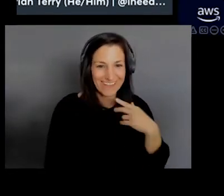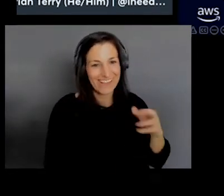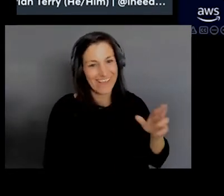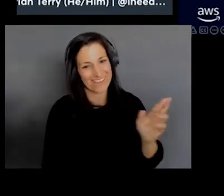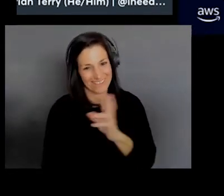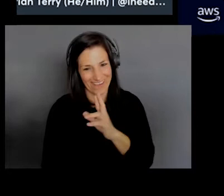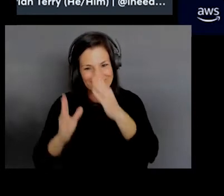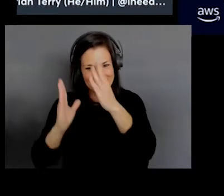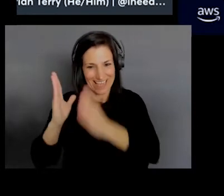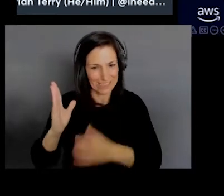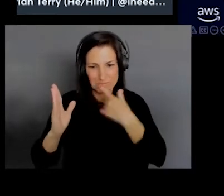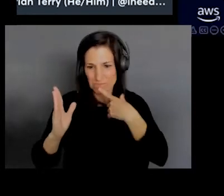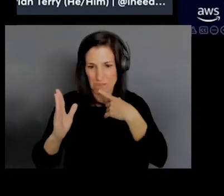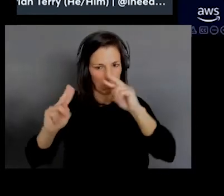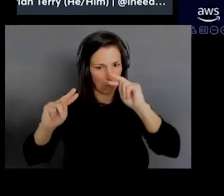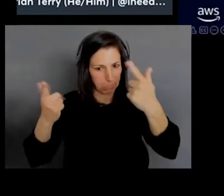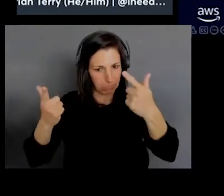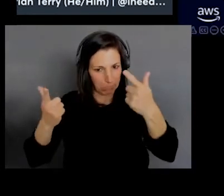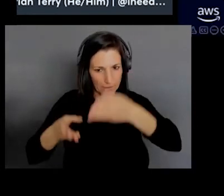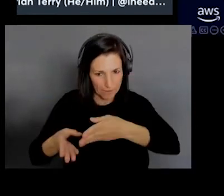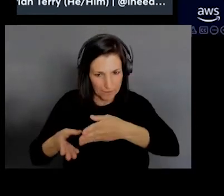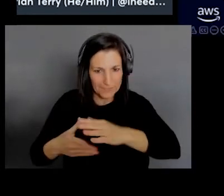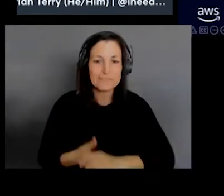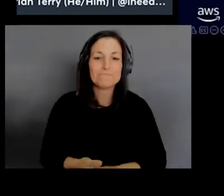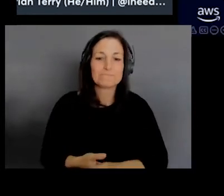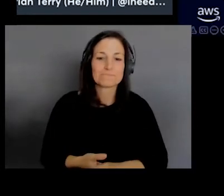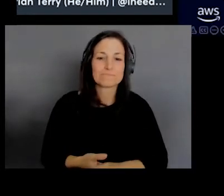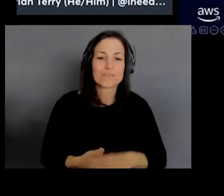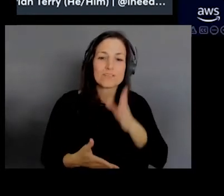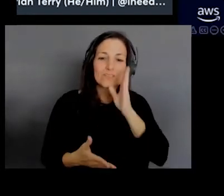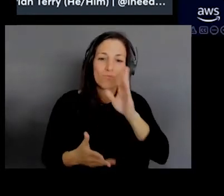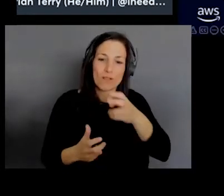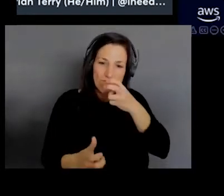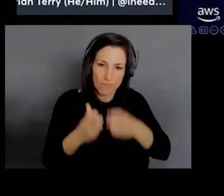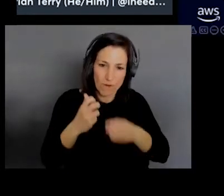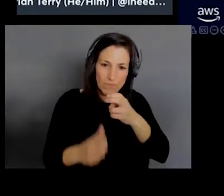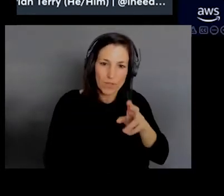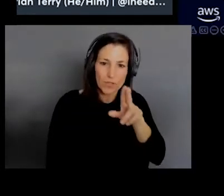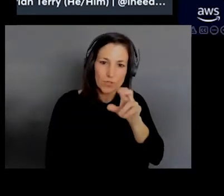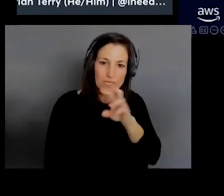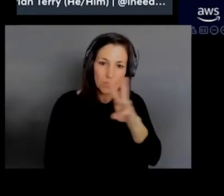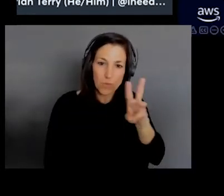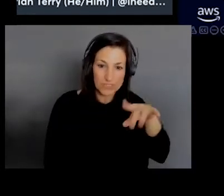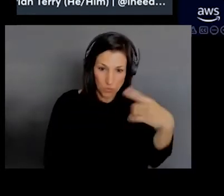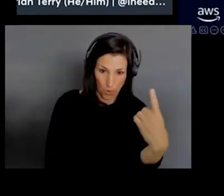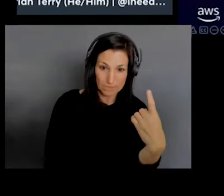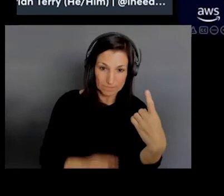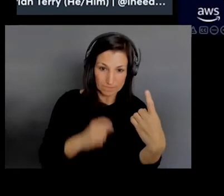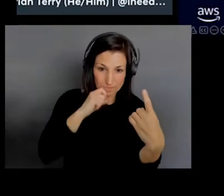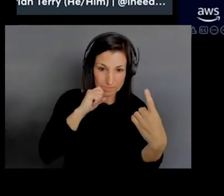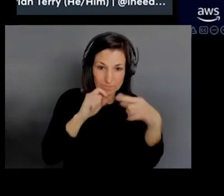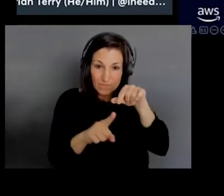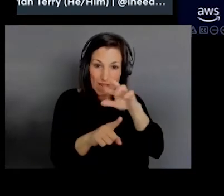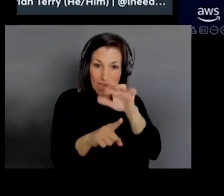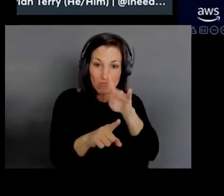But now we're sad, right? So now we're having a problem here in US-East-1, that Route 53 Health Check, will notify and say,